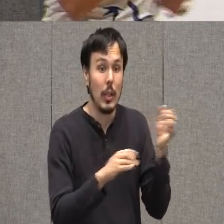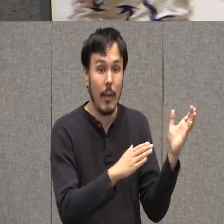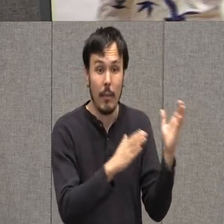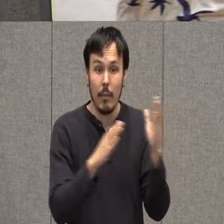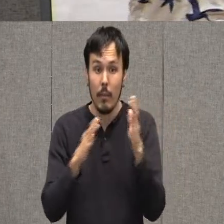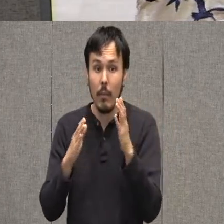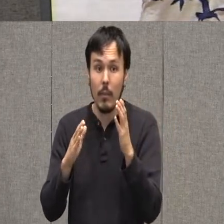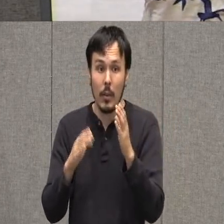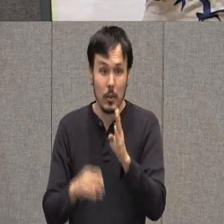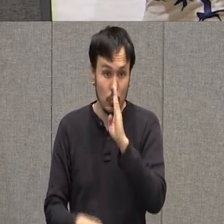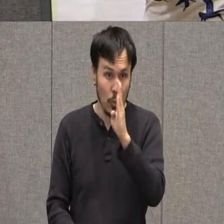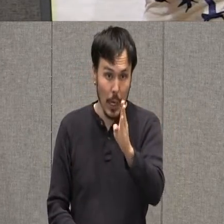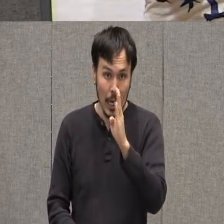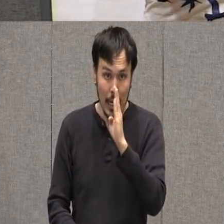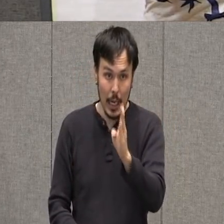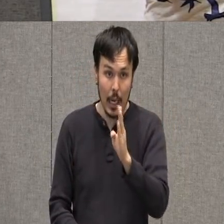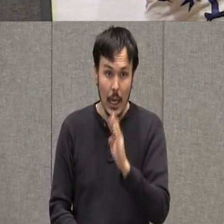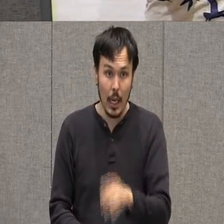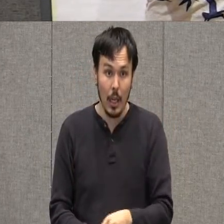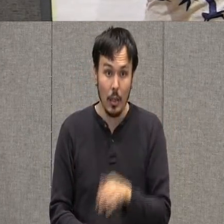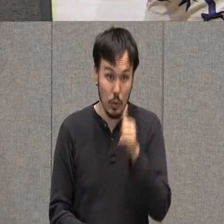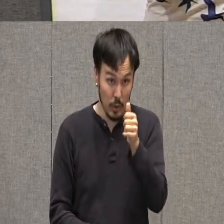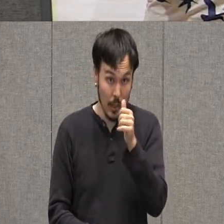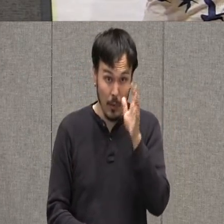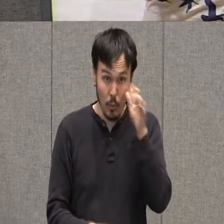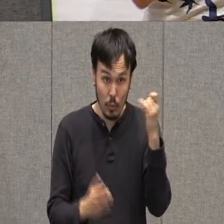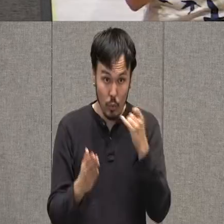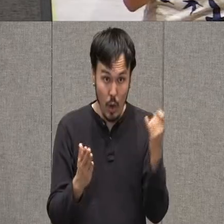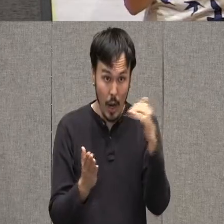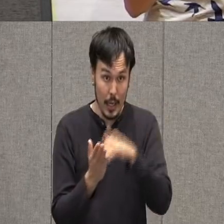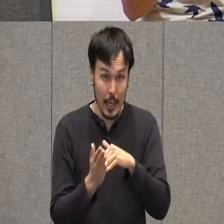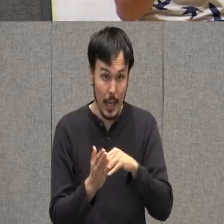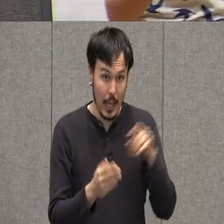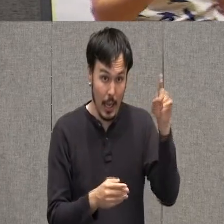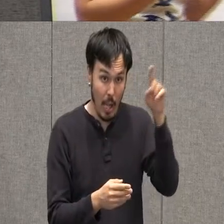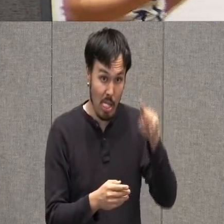When you're looking at the nose, you're seeing the nostrils and there's a lot of information there.